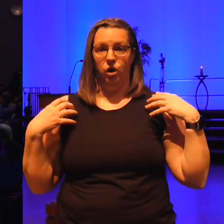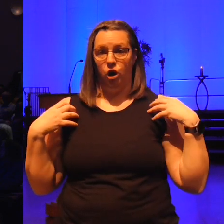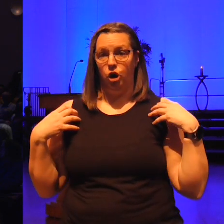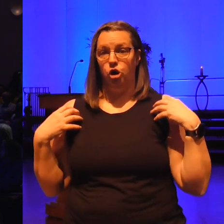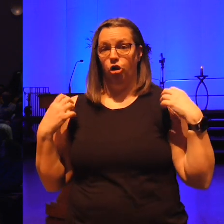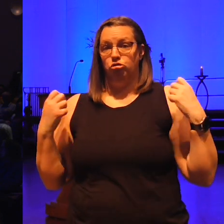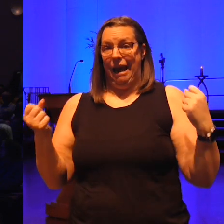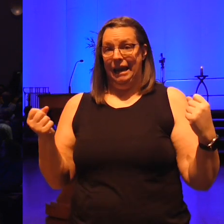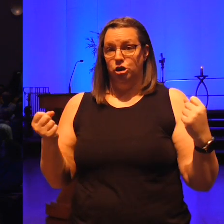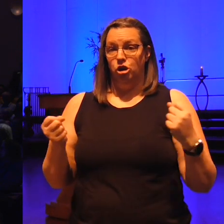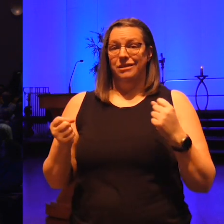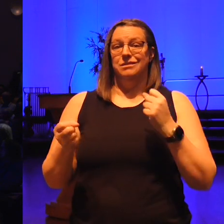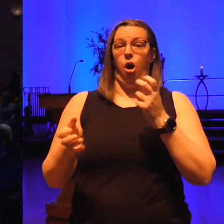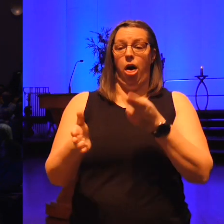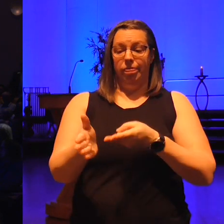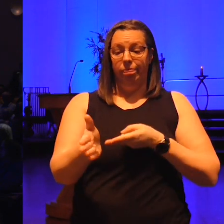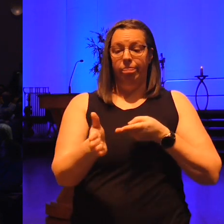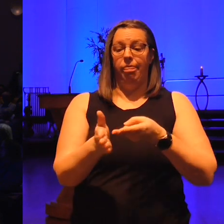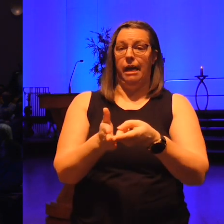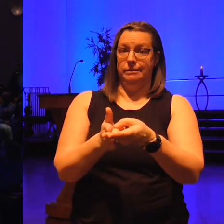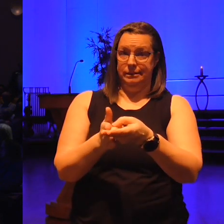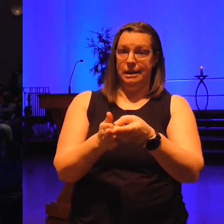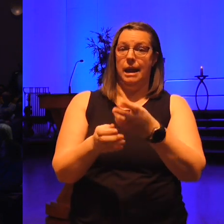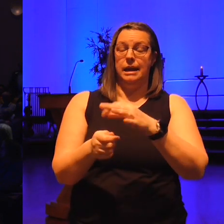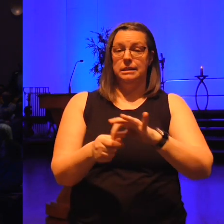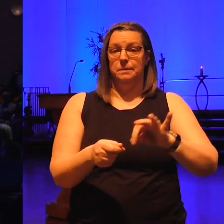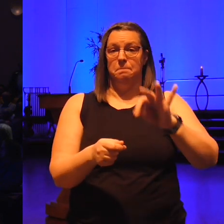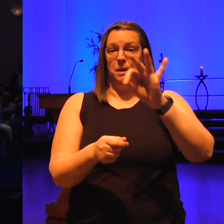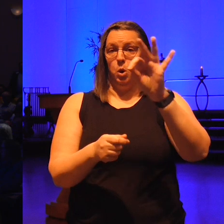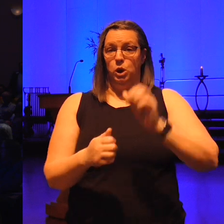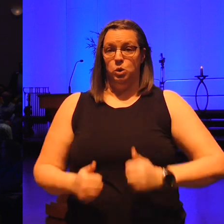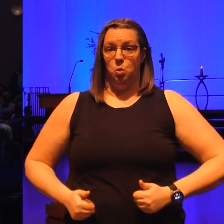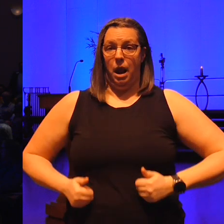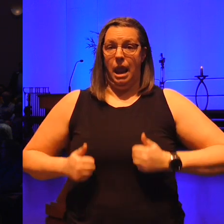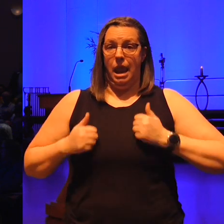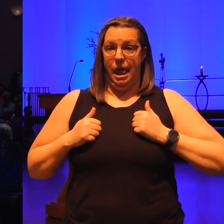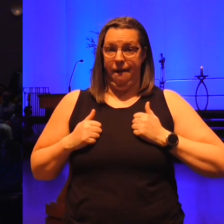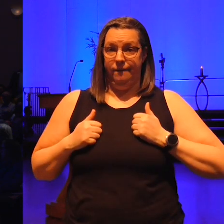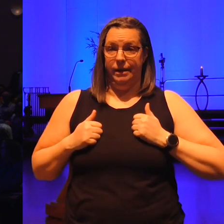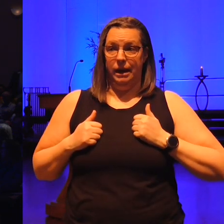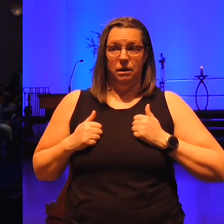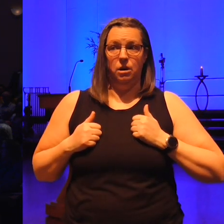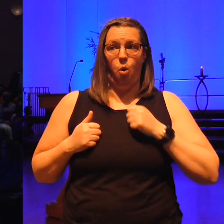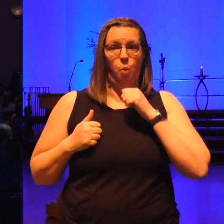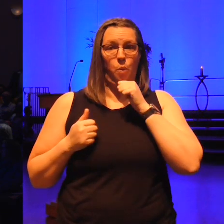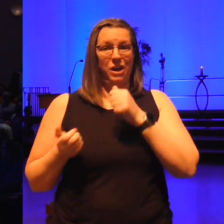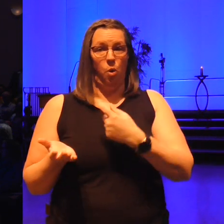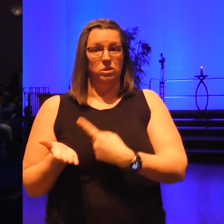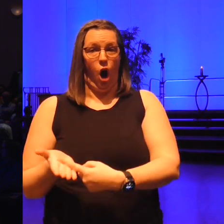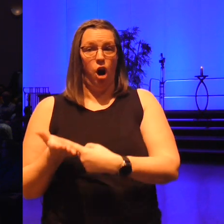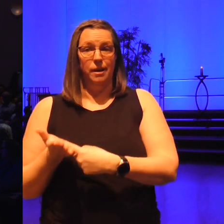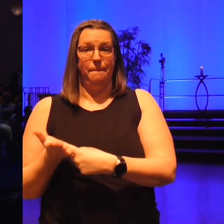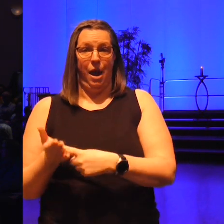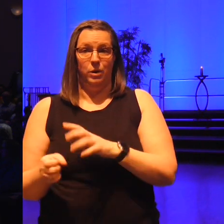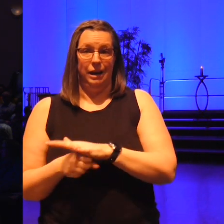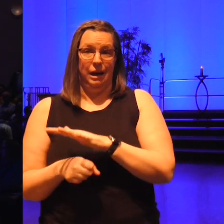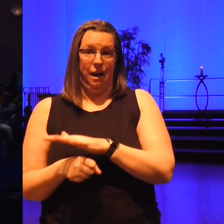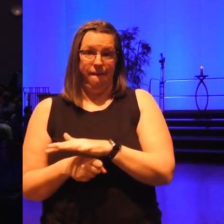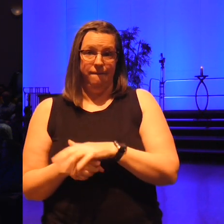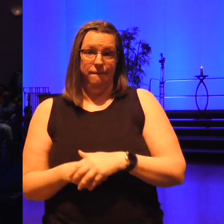Spiritual Living is not talked enough concept enough and it's self-acceptance